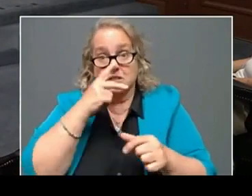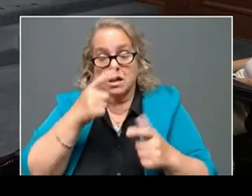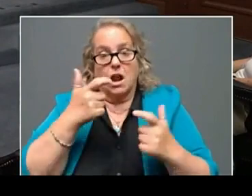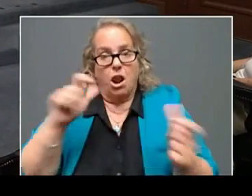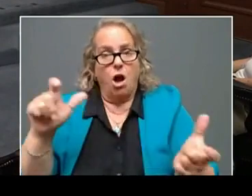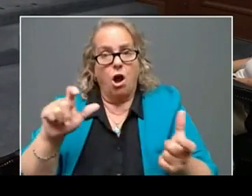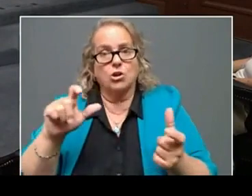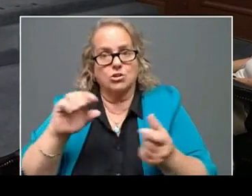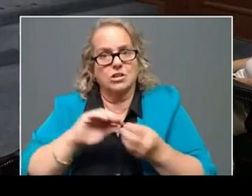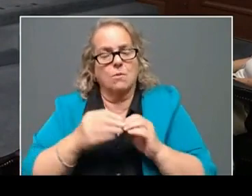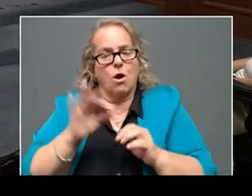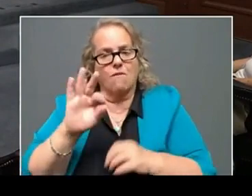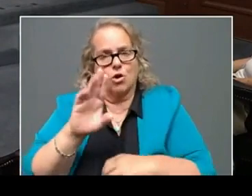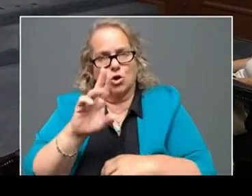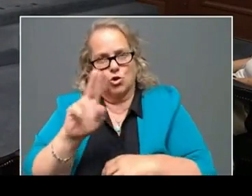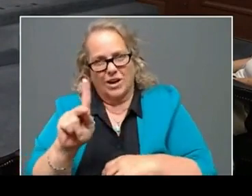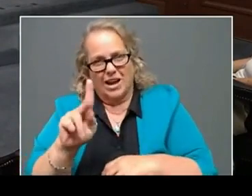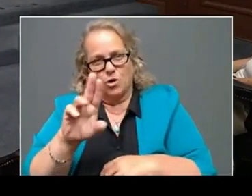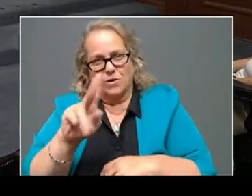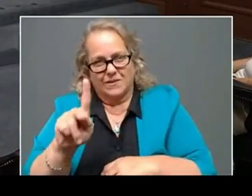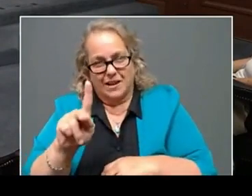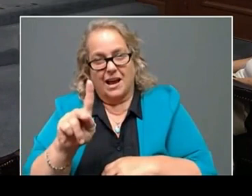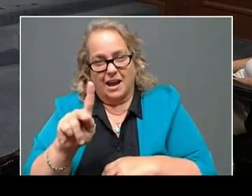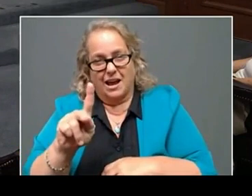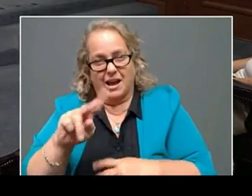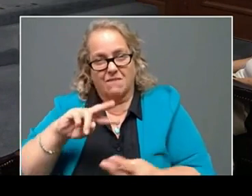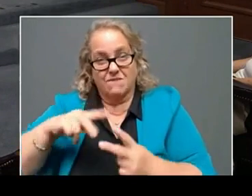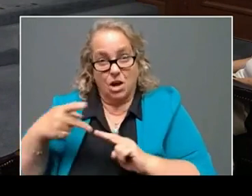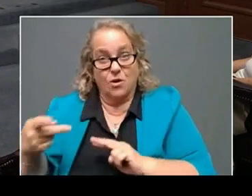as it comes through as well. But again from everything that we're seeing